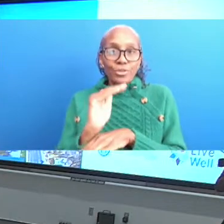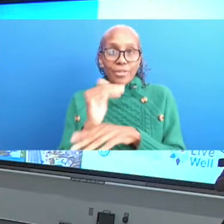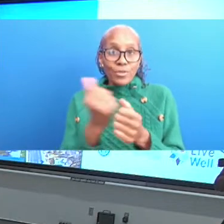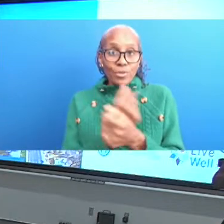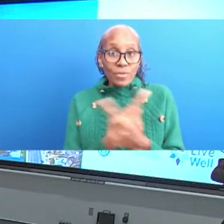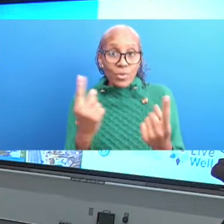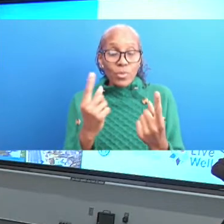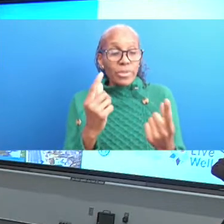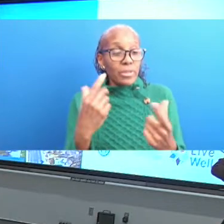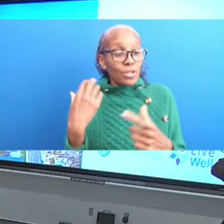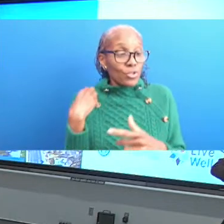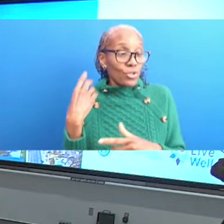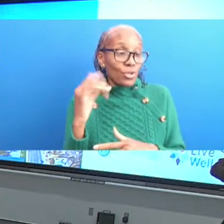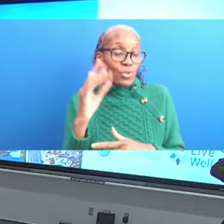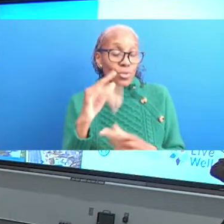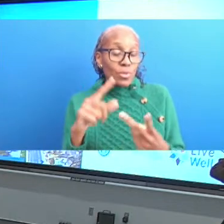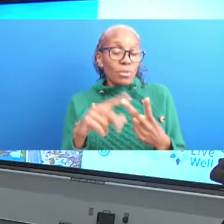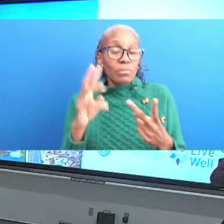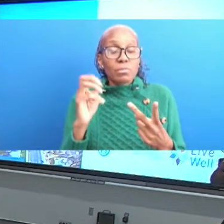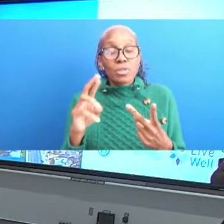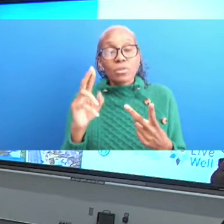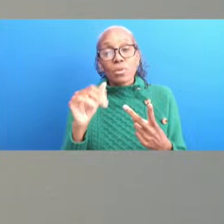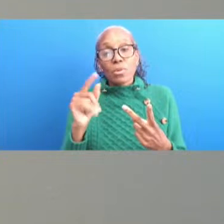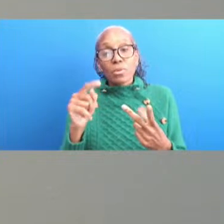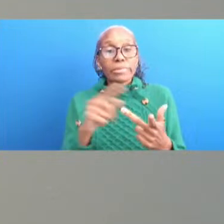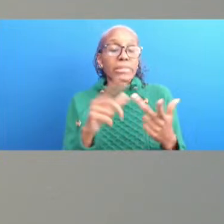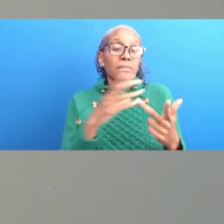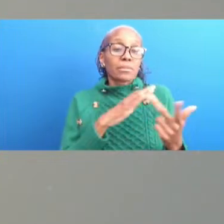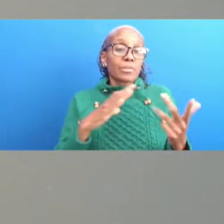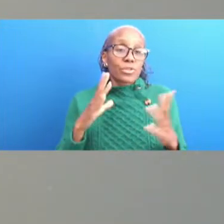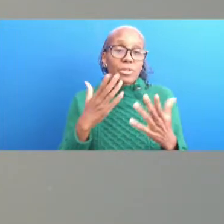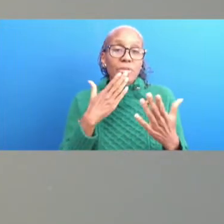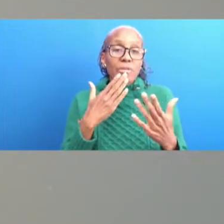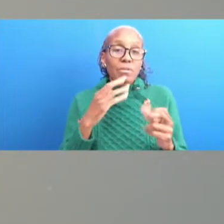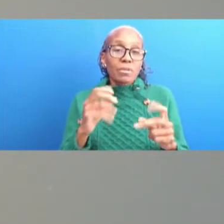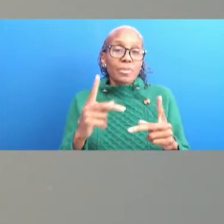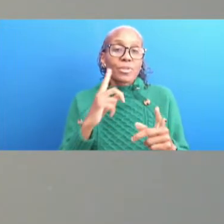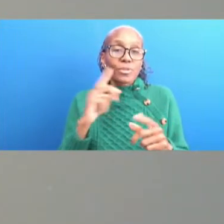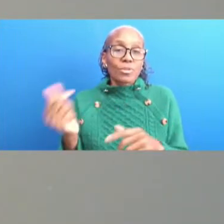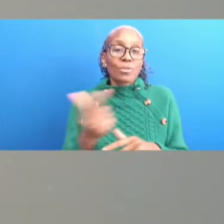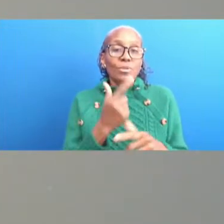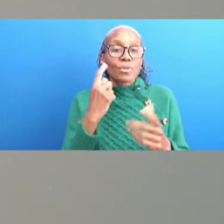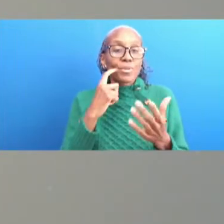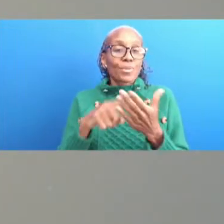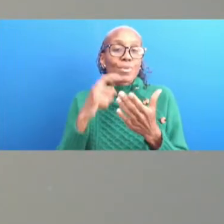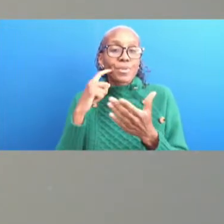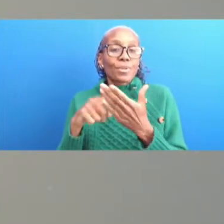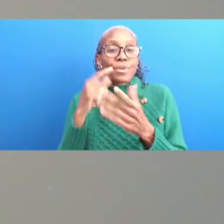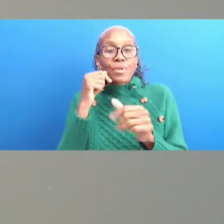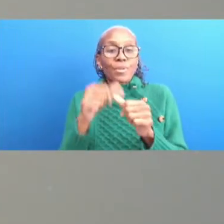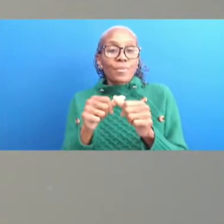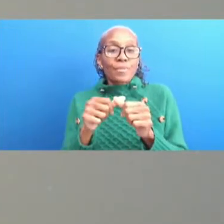ALL RIGHT. GOOD AFTERNOON, EVERYONE. CHAIR JEROME MASTER ALTMAN,